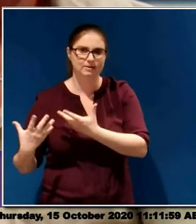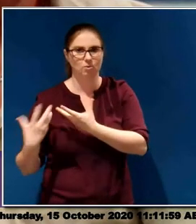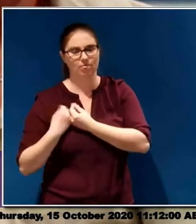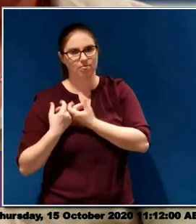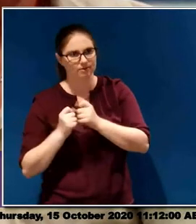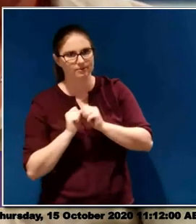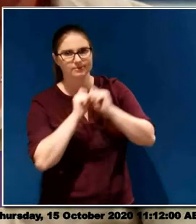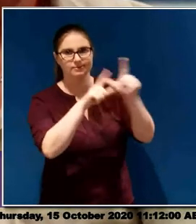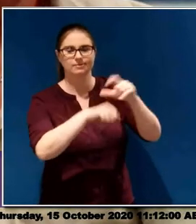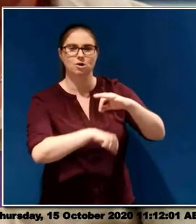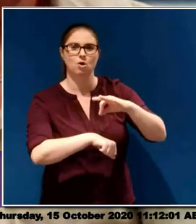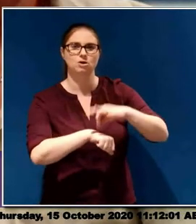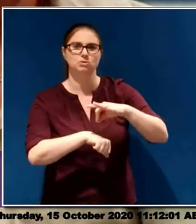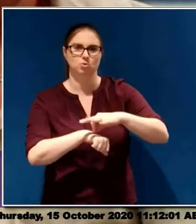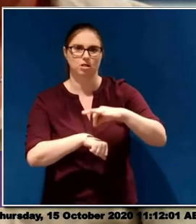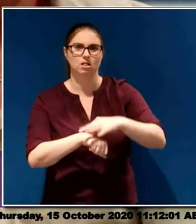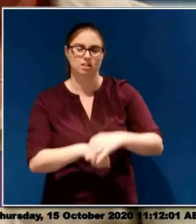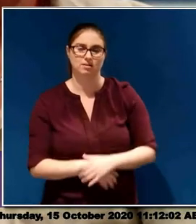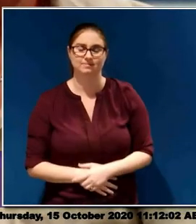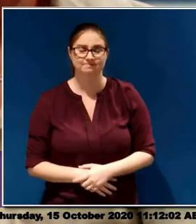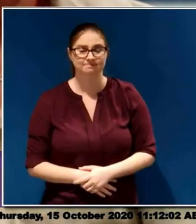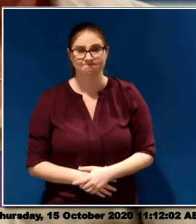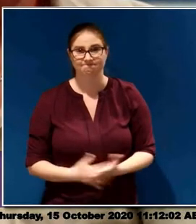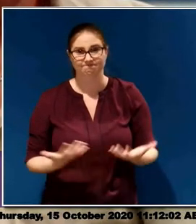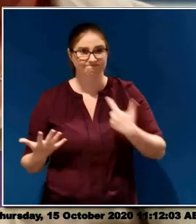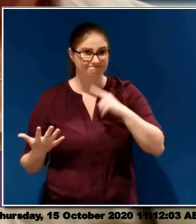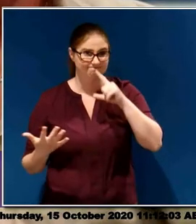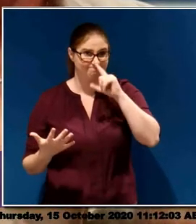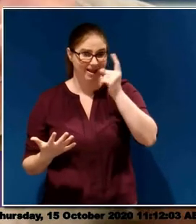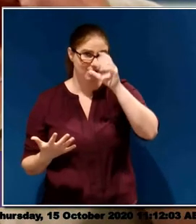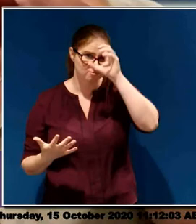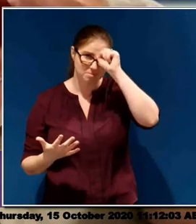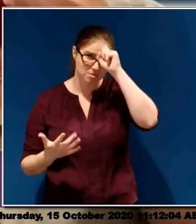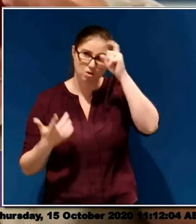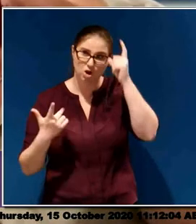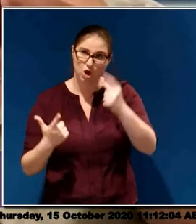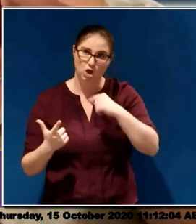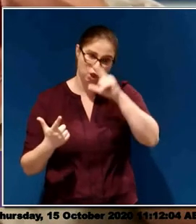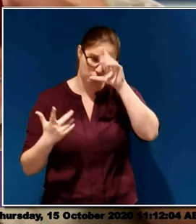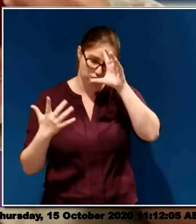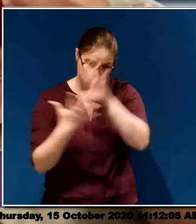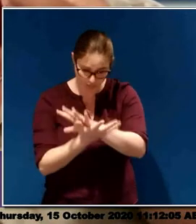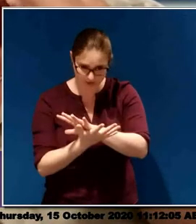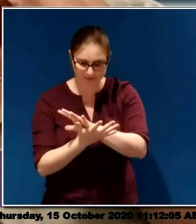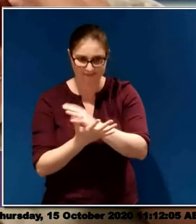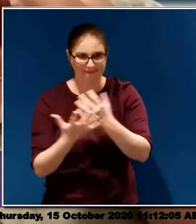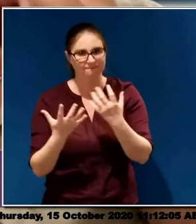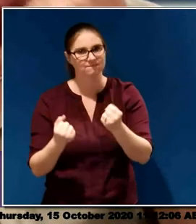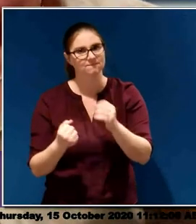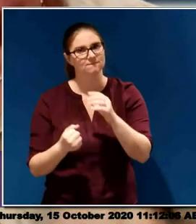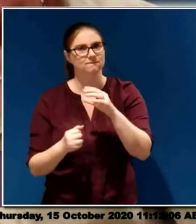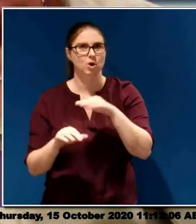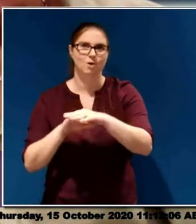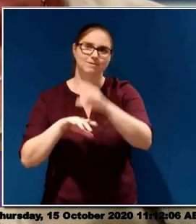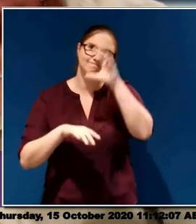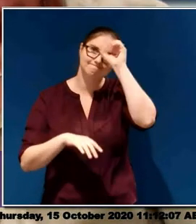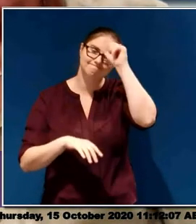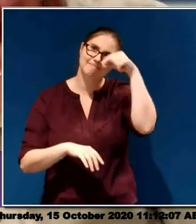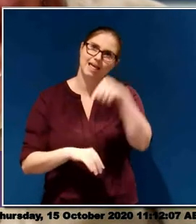Even then I can't really remember. My whole brain was just blurred. OK, so now we're not going to go back to school.